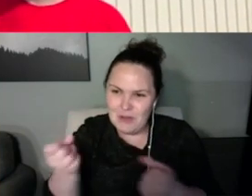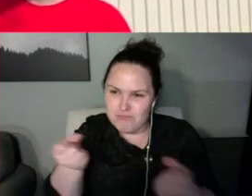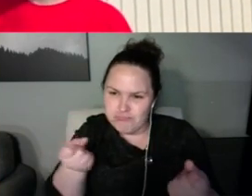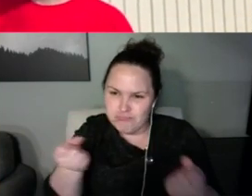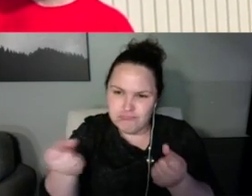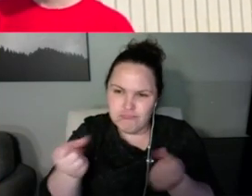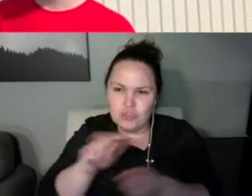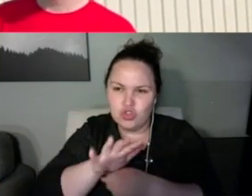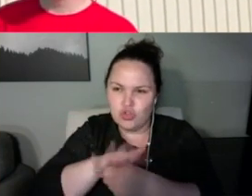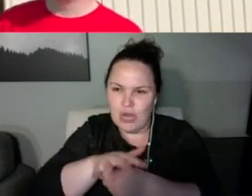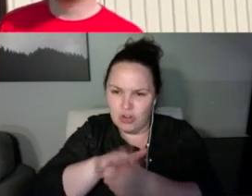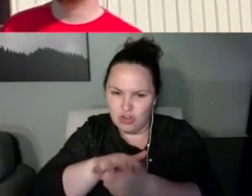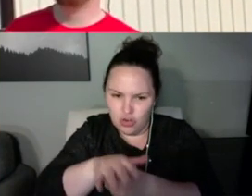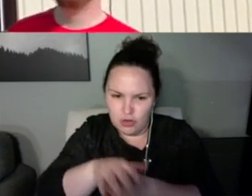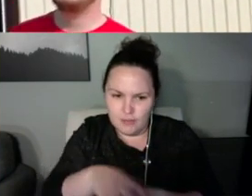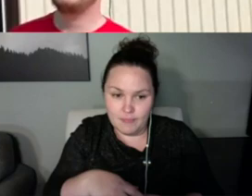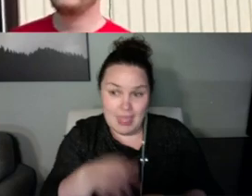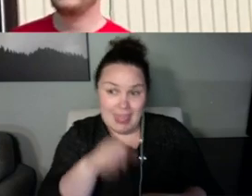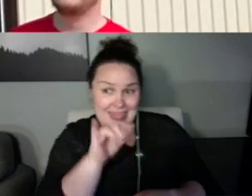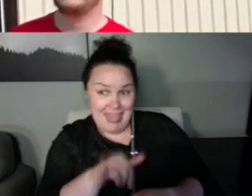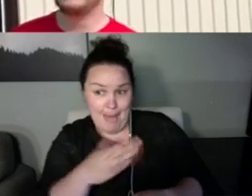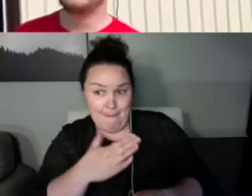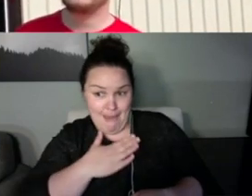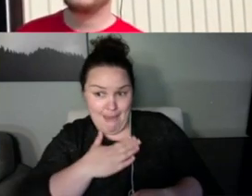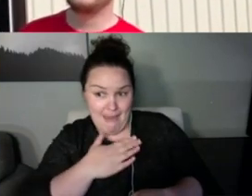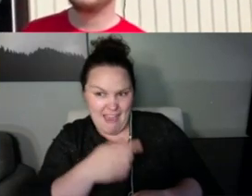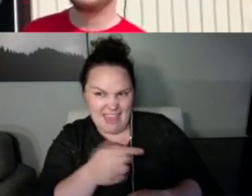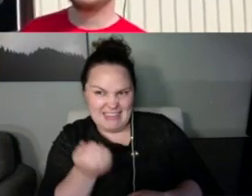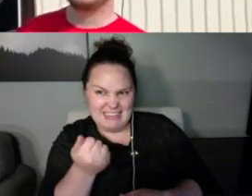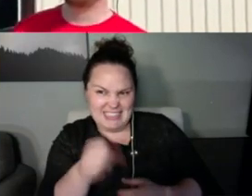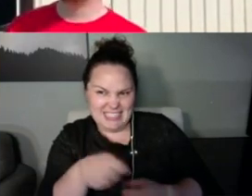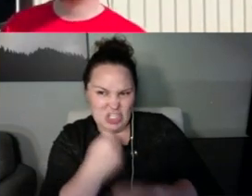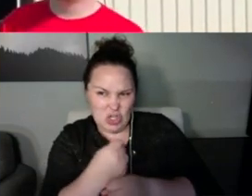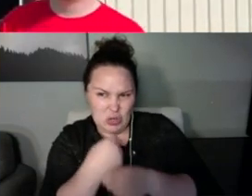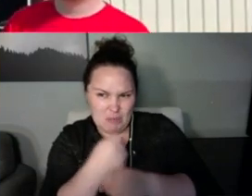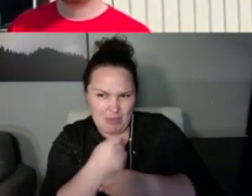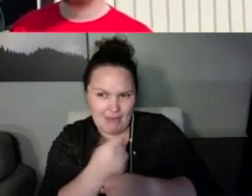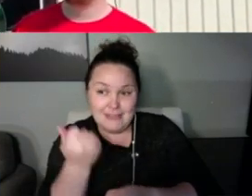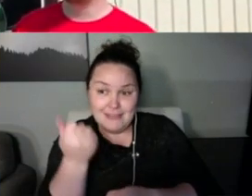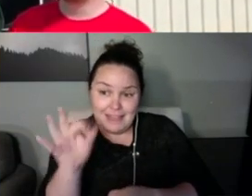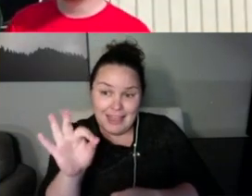And this is a 1958 model so it is old